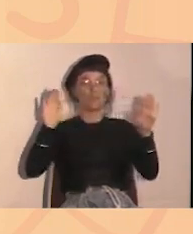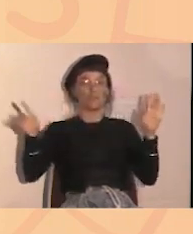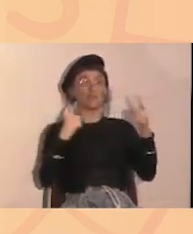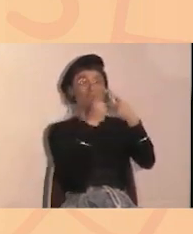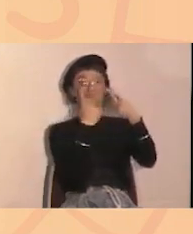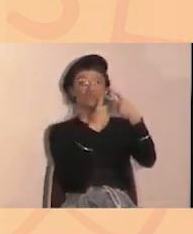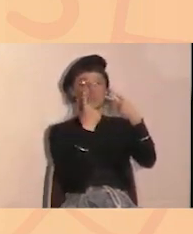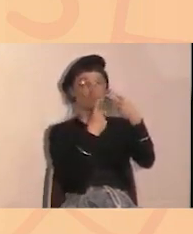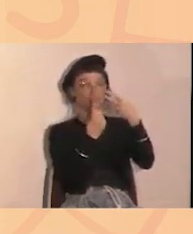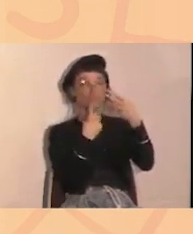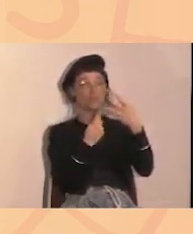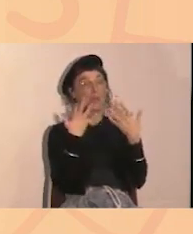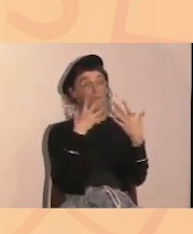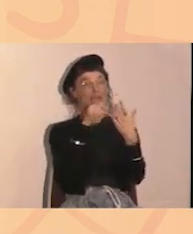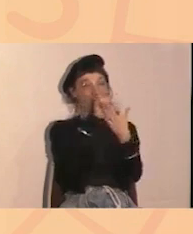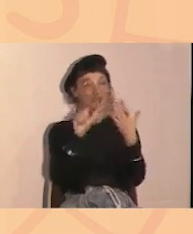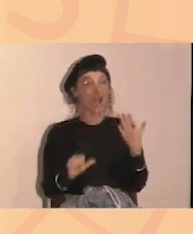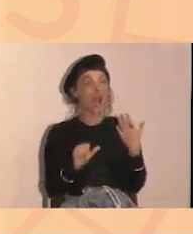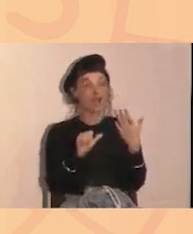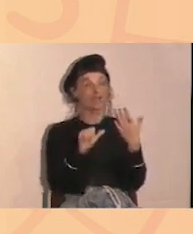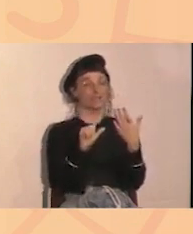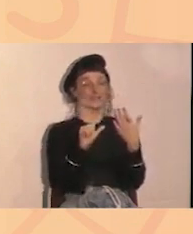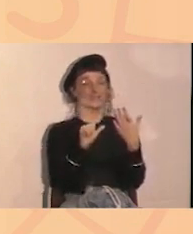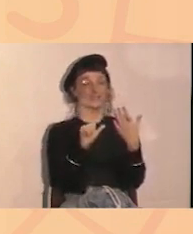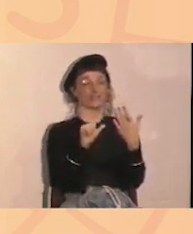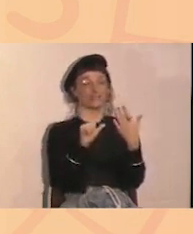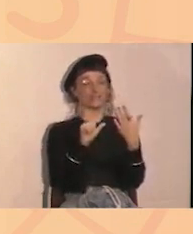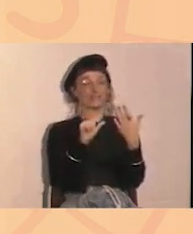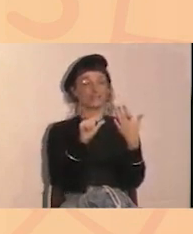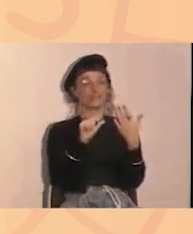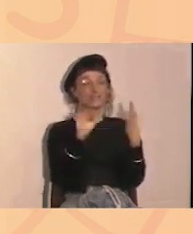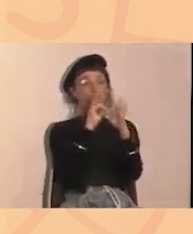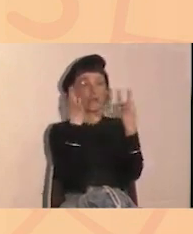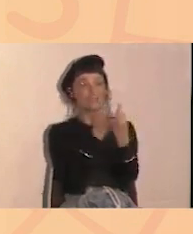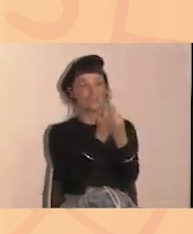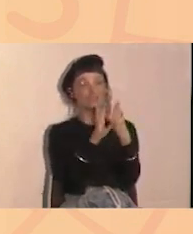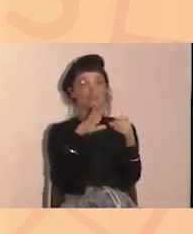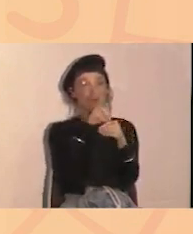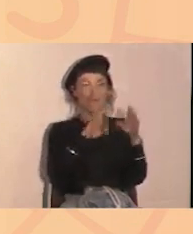Warakuna arts and Tjanpi Desert weavers along with a whole team. But I think the most important part of this exhibition